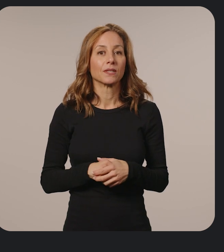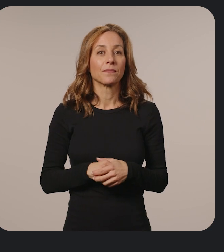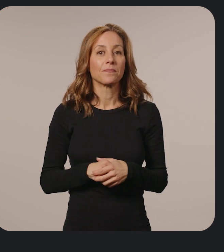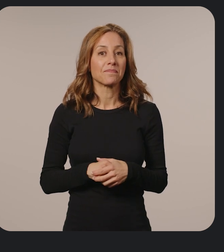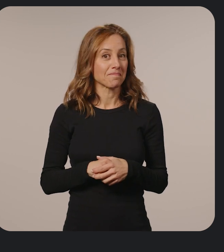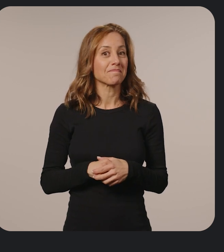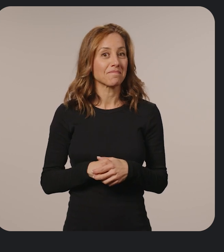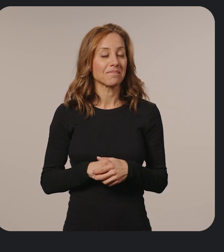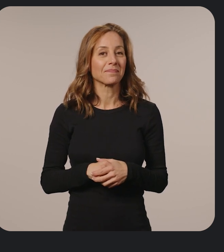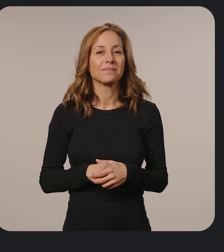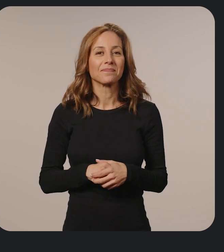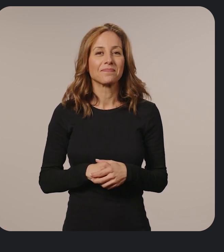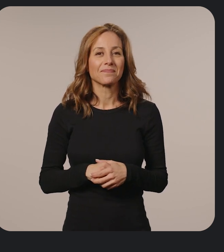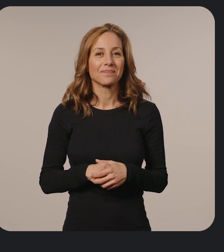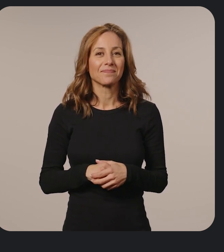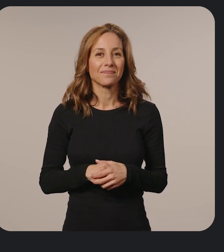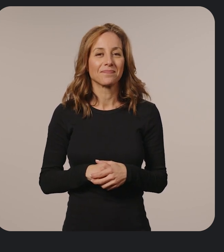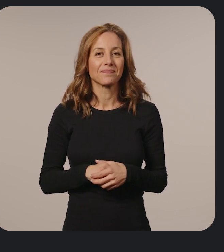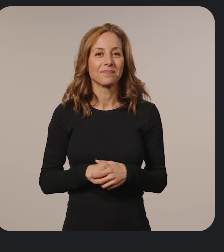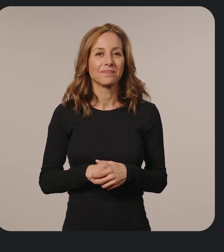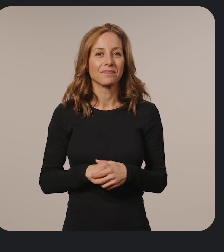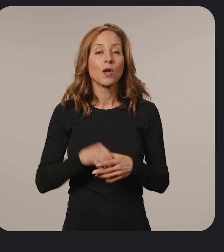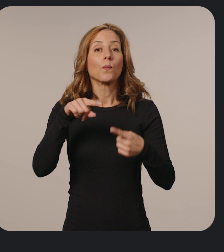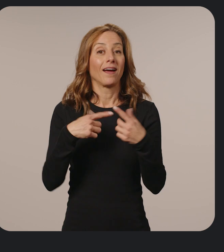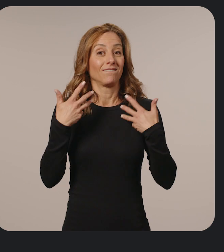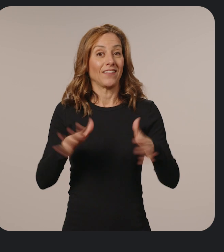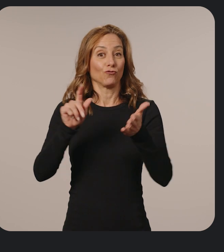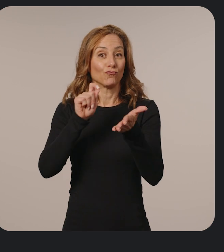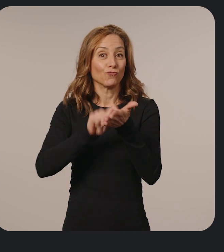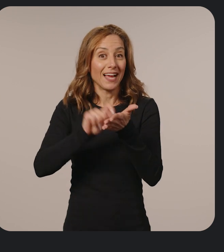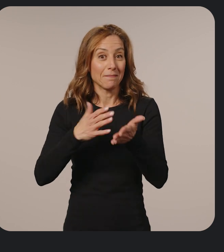it generates a summary list. When I finish writing my perfect prompt in Maker Suite